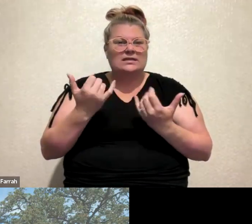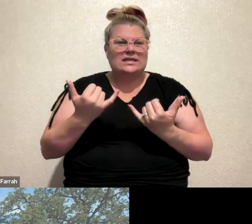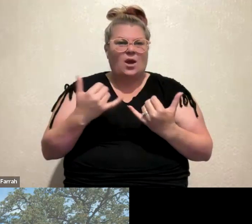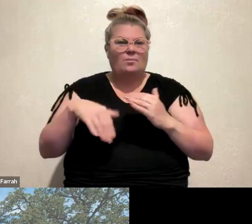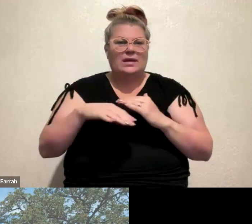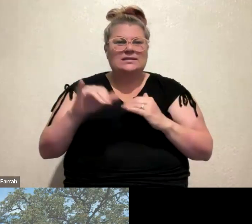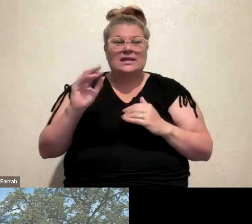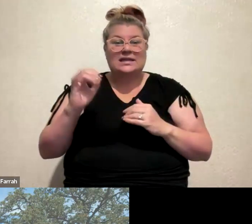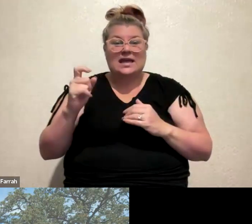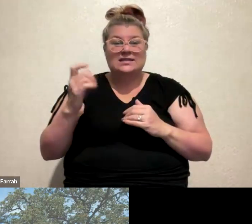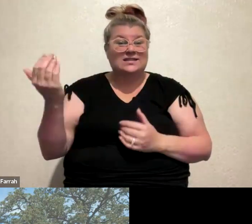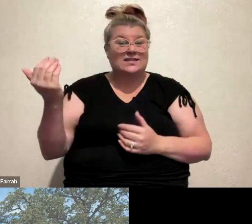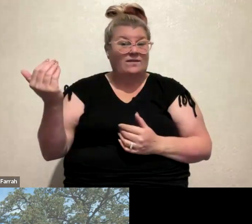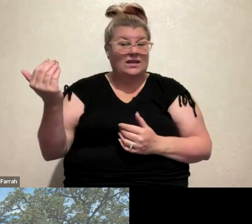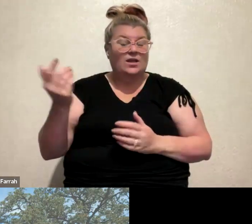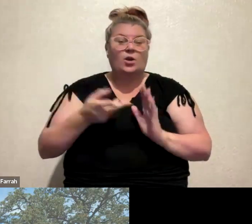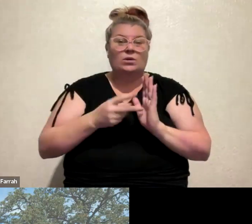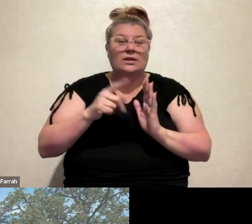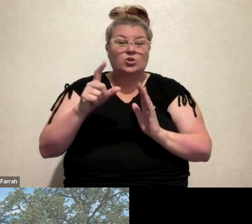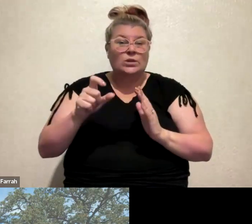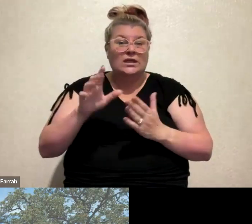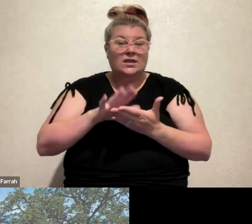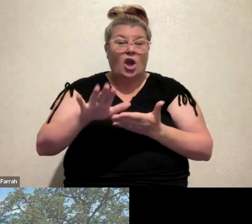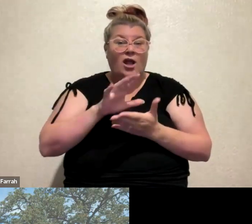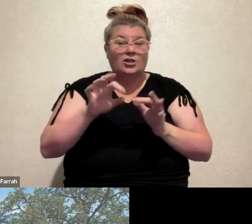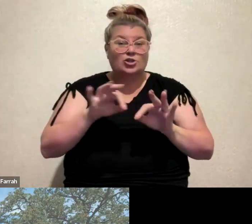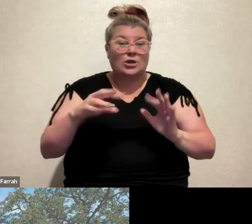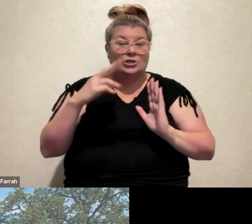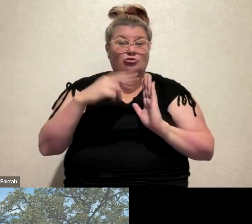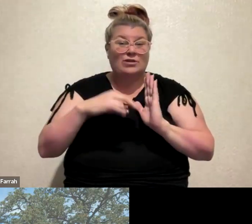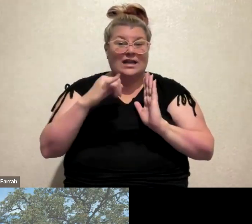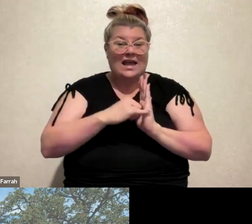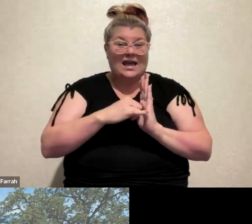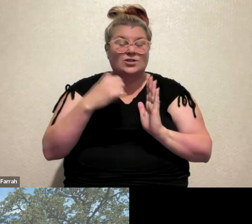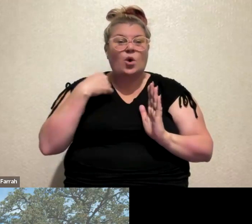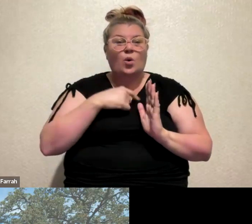which means you need a college degree to read it. And we shared this information back as we